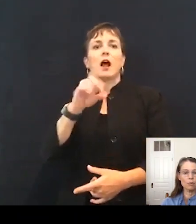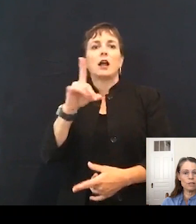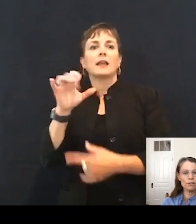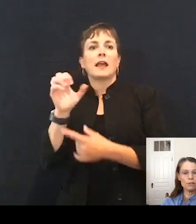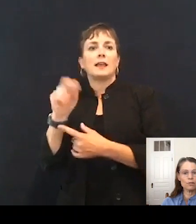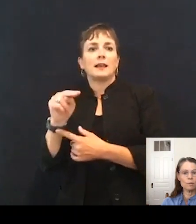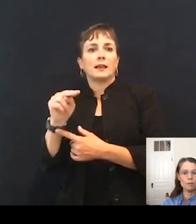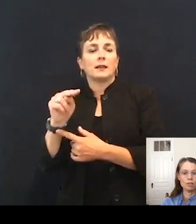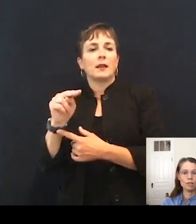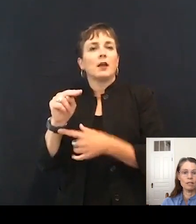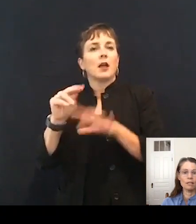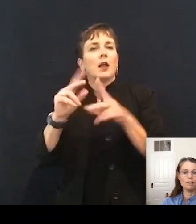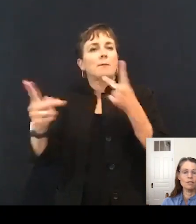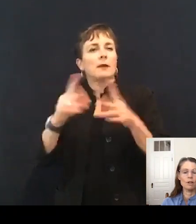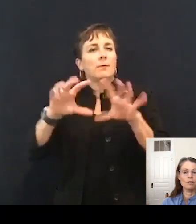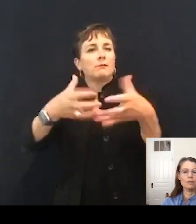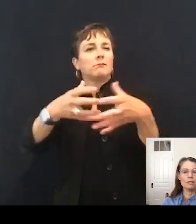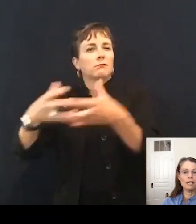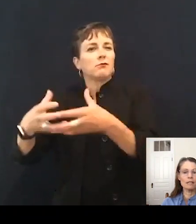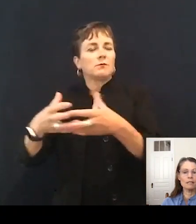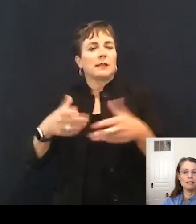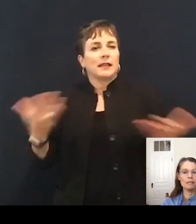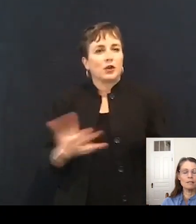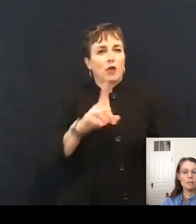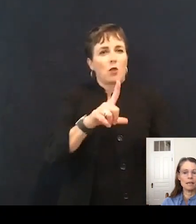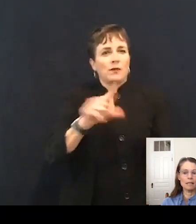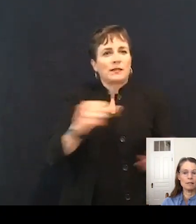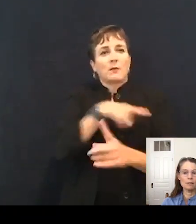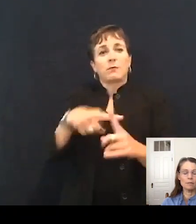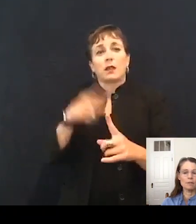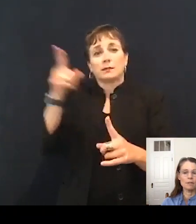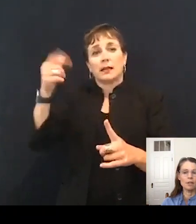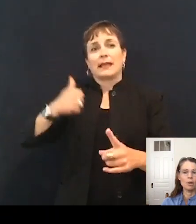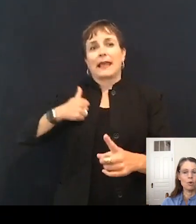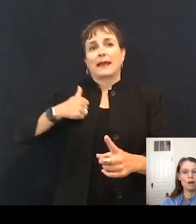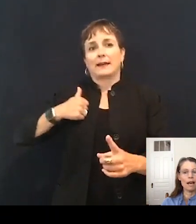Our research mission is to understand disease mechanisms, or